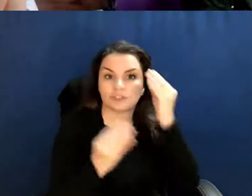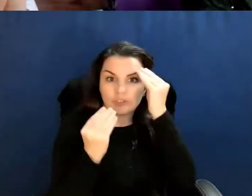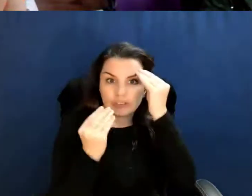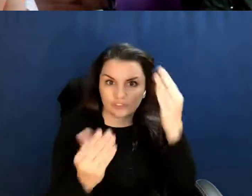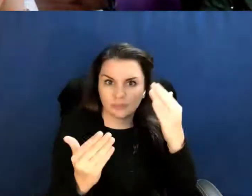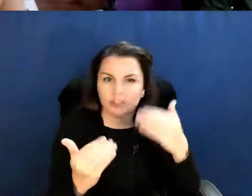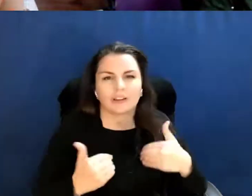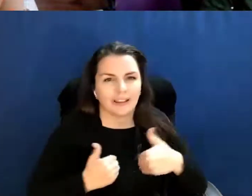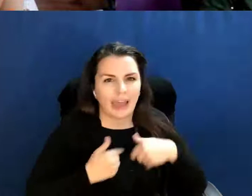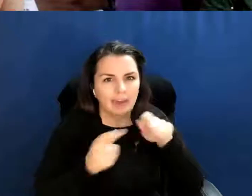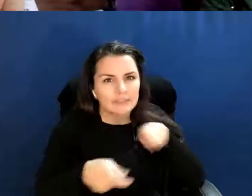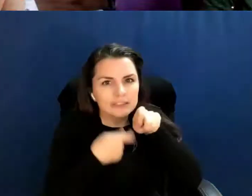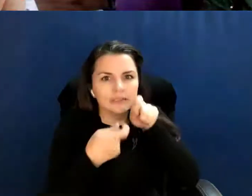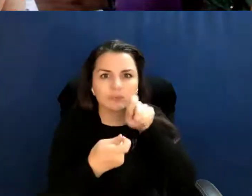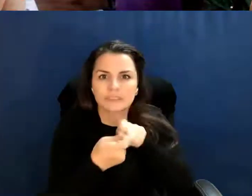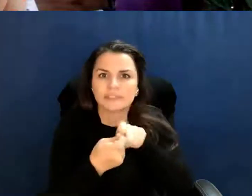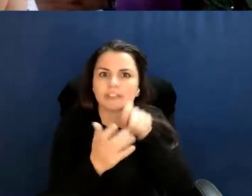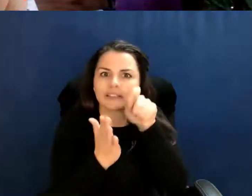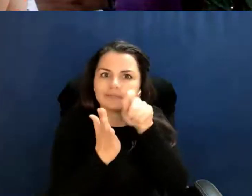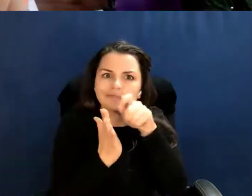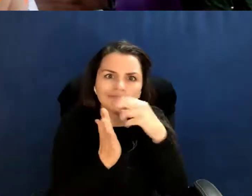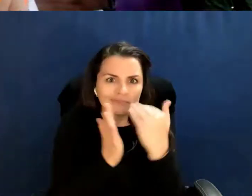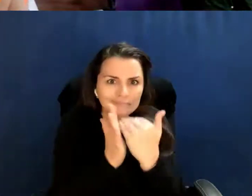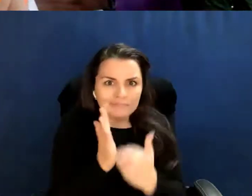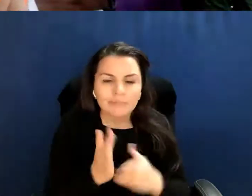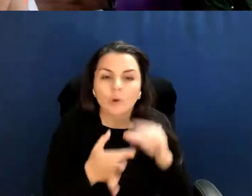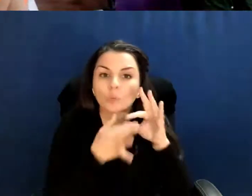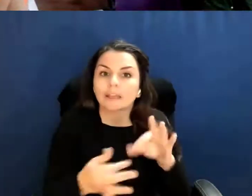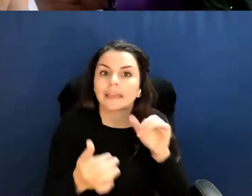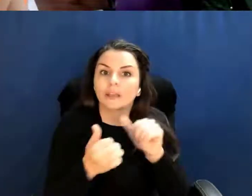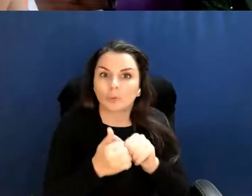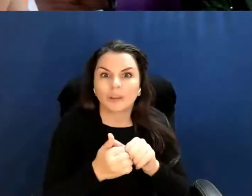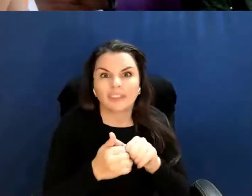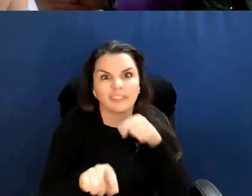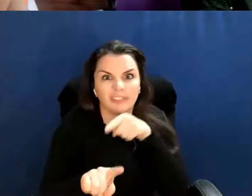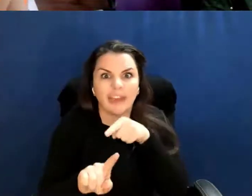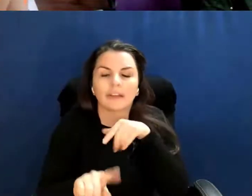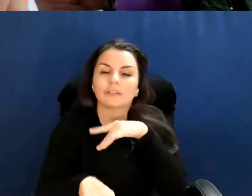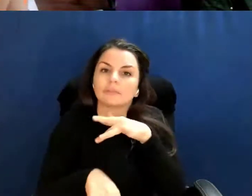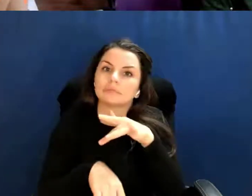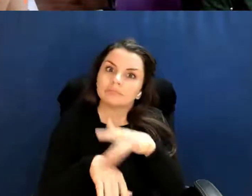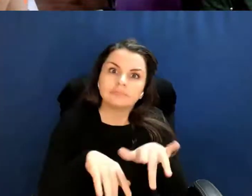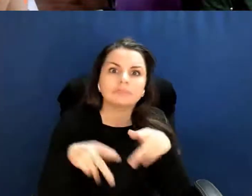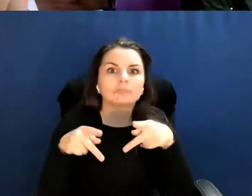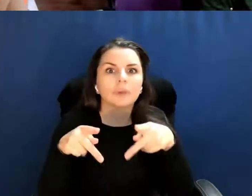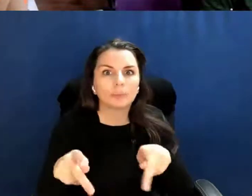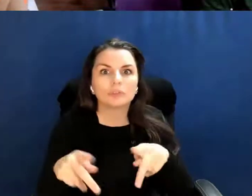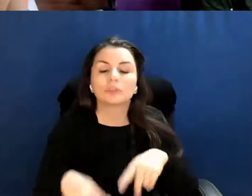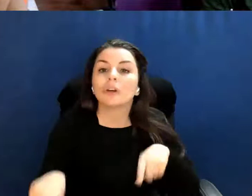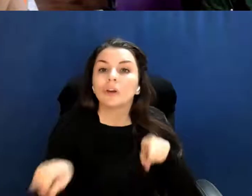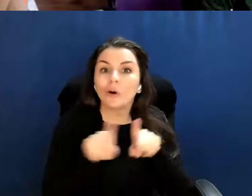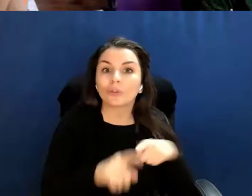to that opportunity. Especially in this case, that eligibility information section is going to be really important.